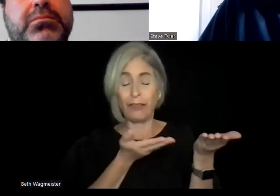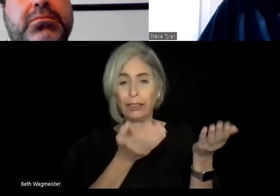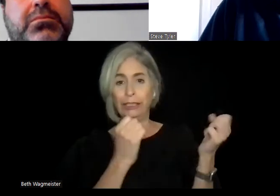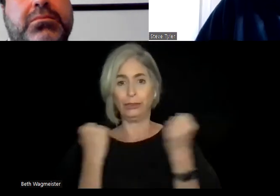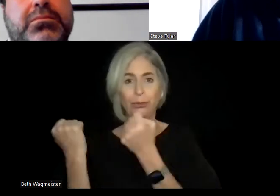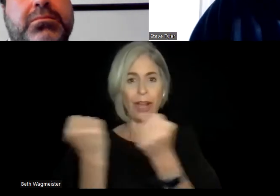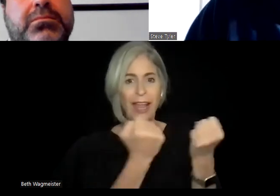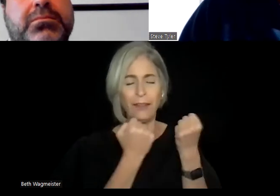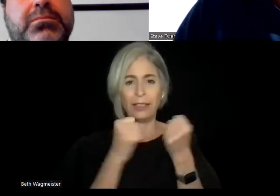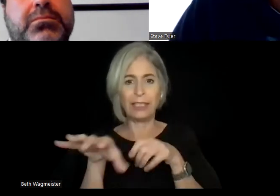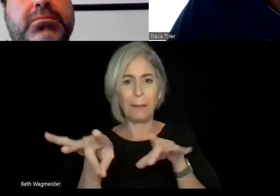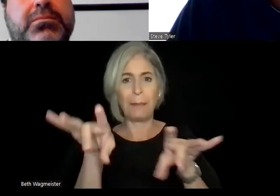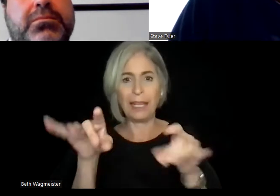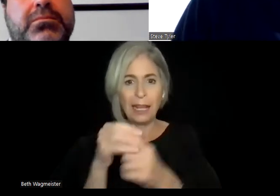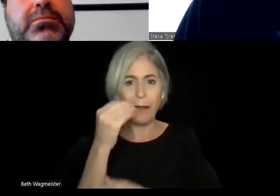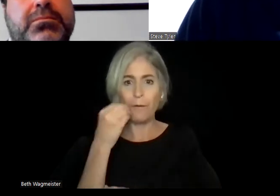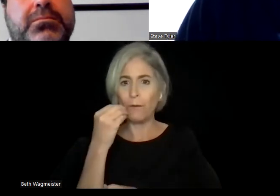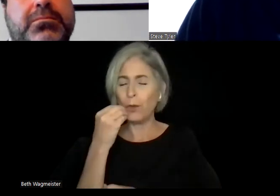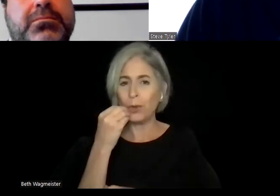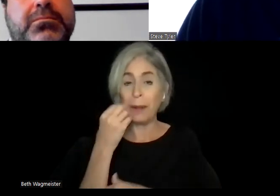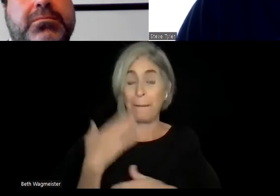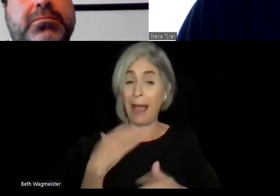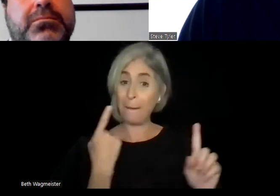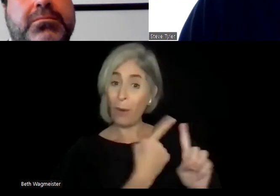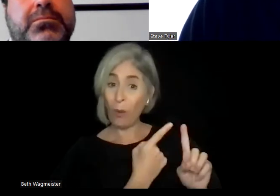Shops closing, restaurants